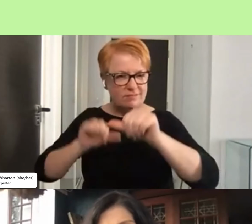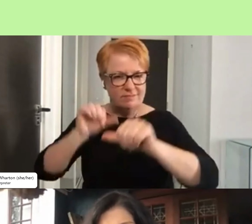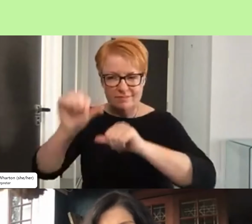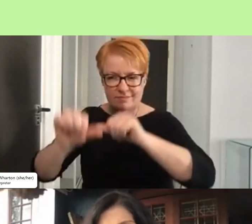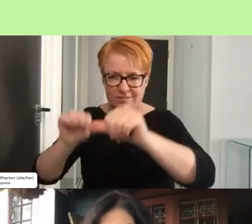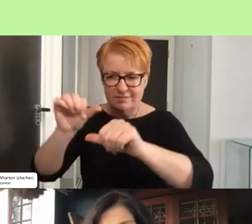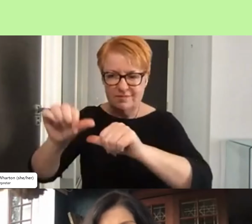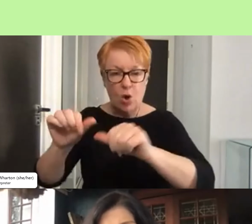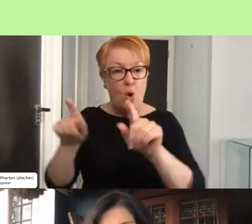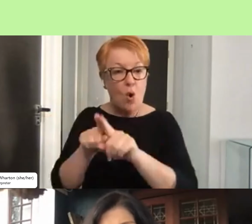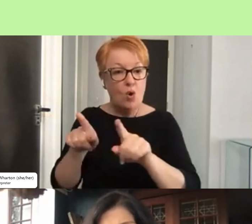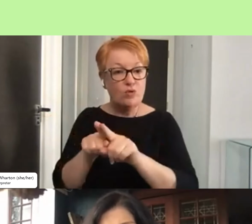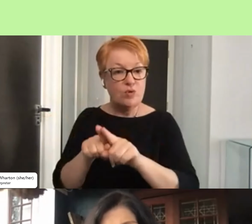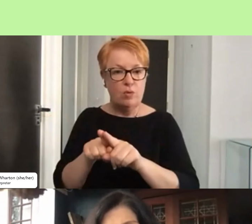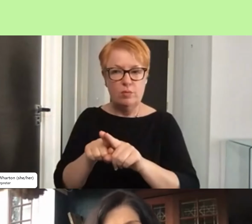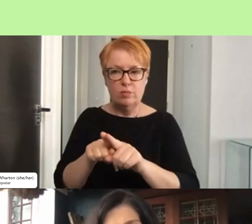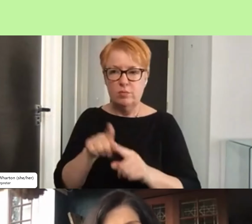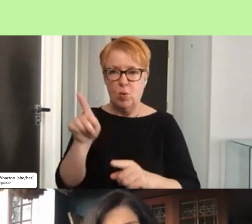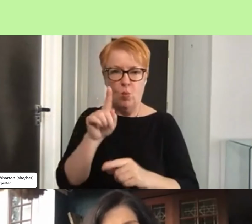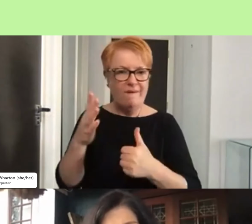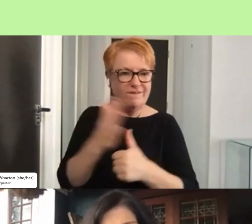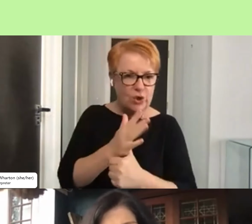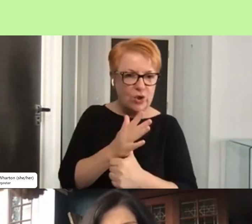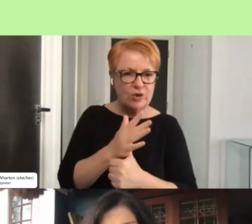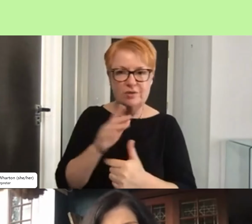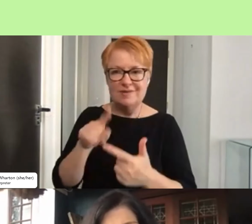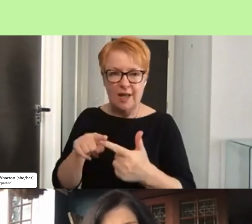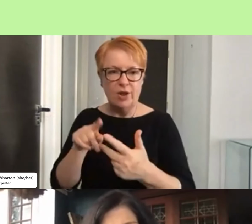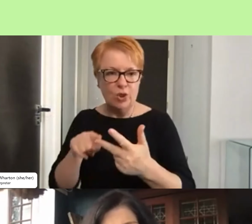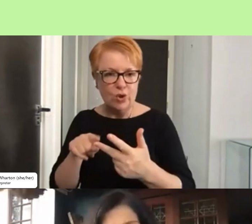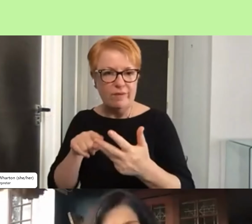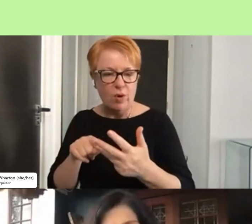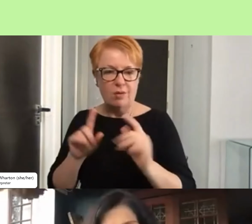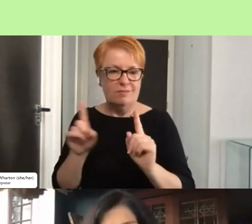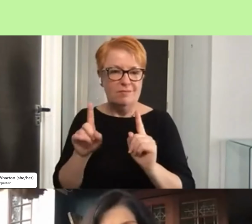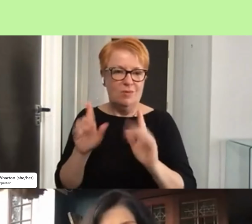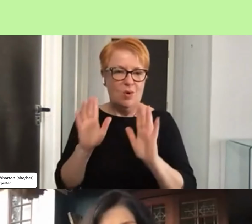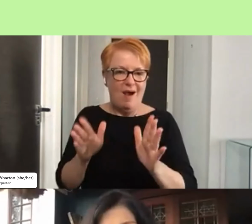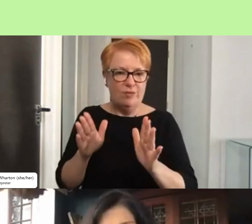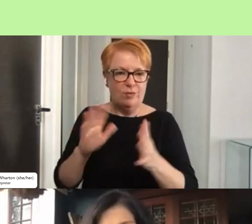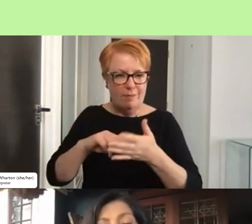What is the synchronisation of that in order to achieve those negotiations that you want?